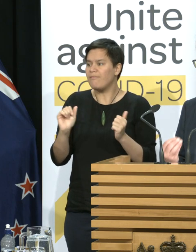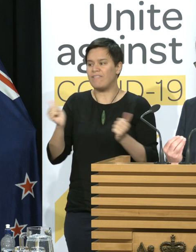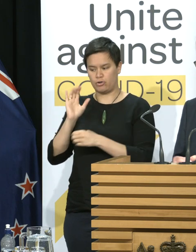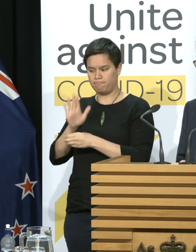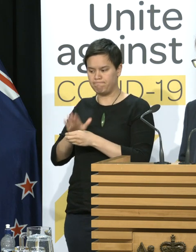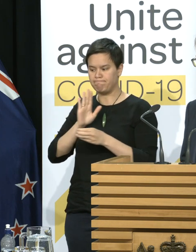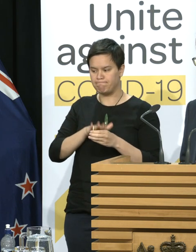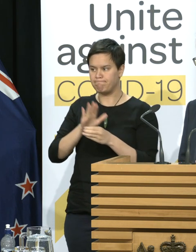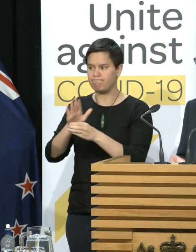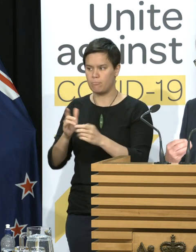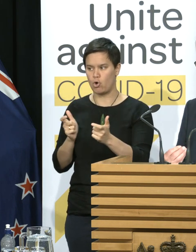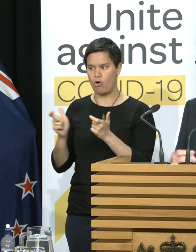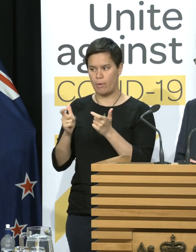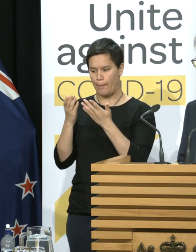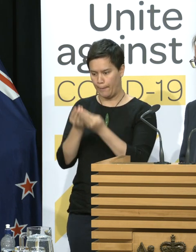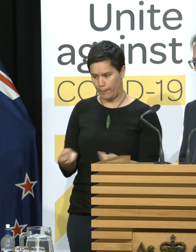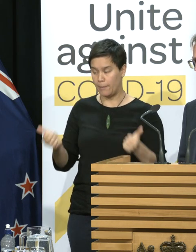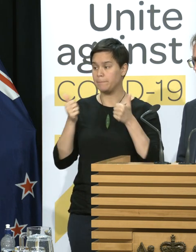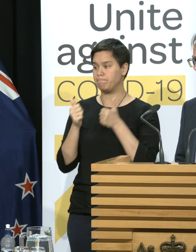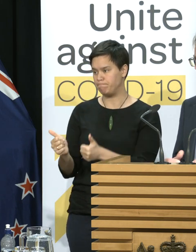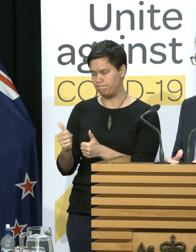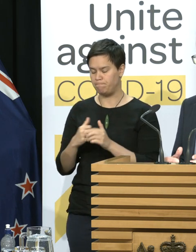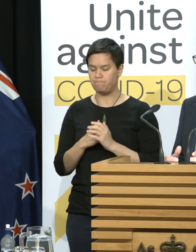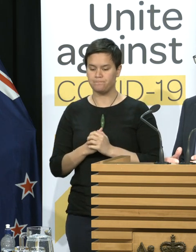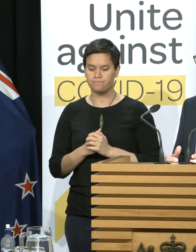That's the situation that is most likely to happen.